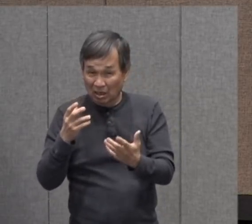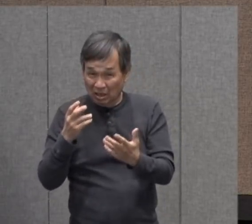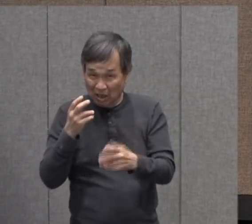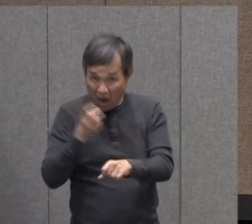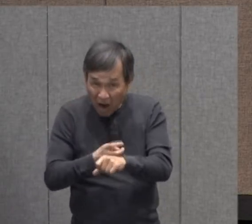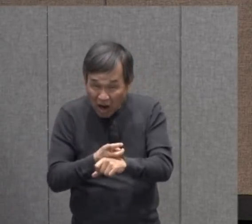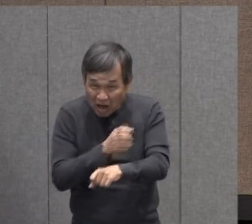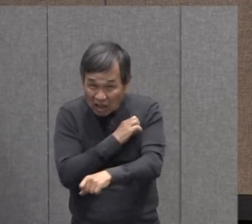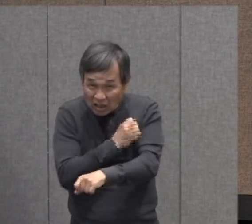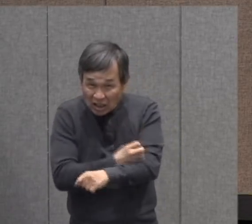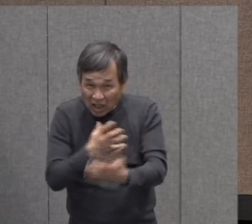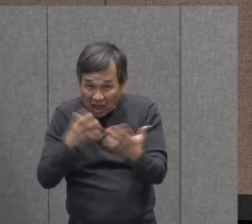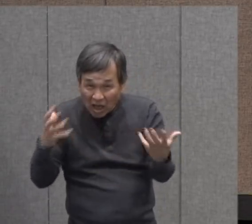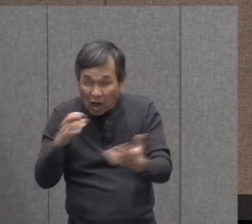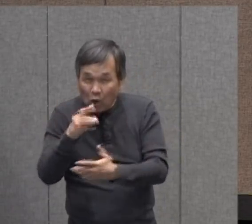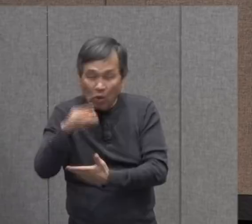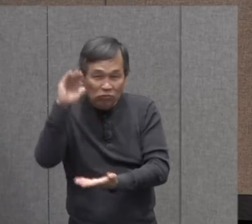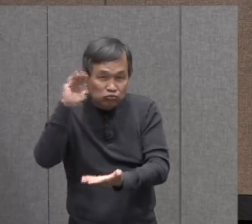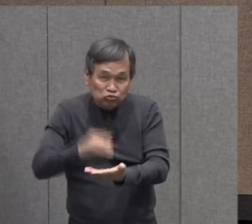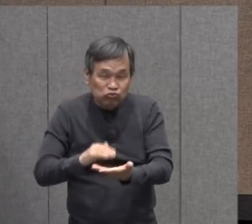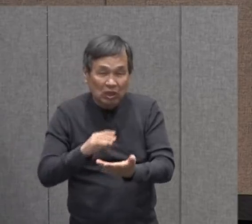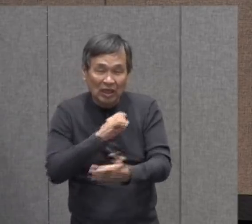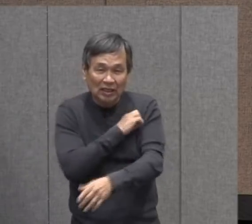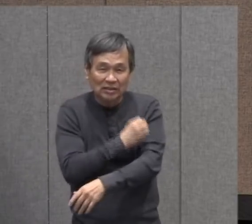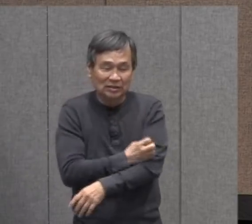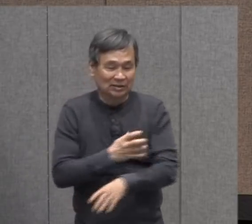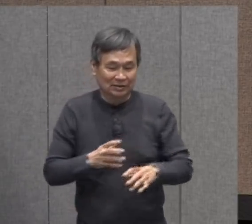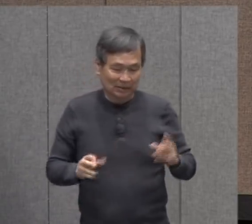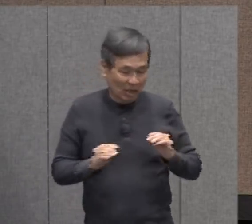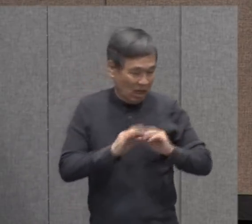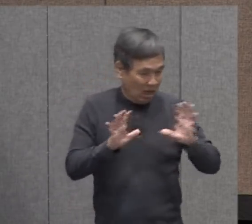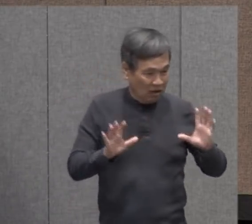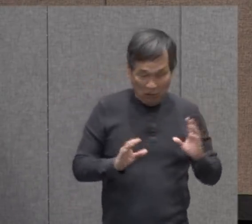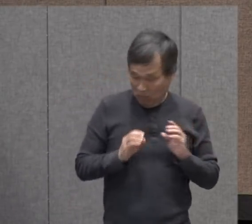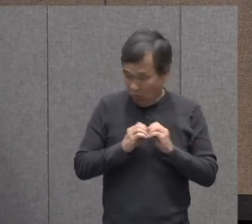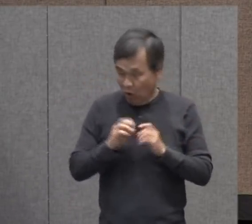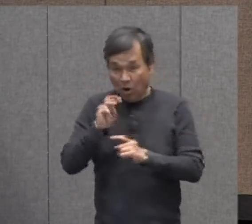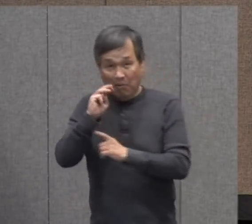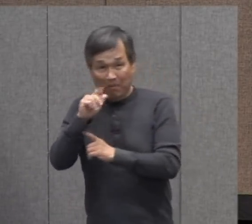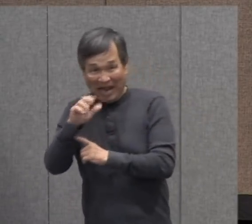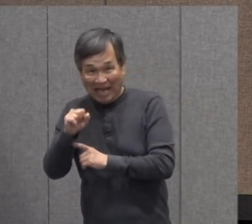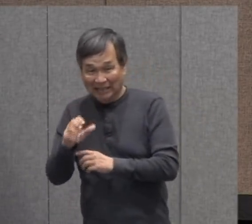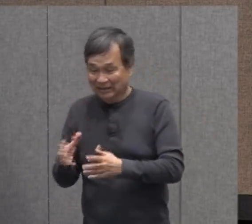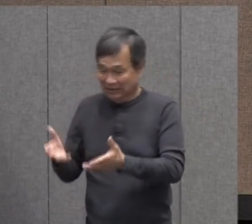So, the more mass an object has, the more kinetic energy it has.